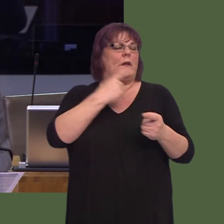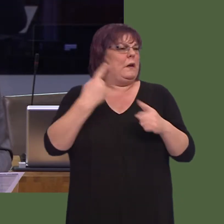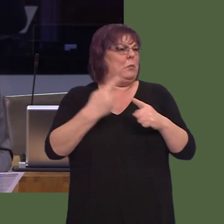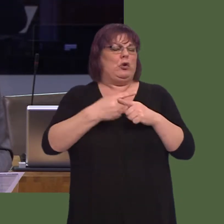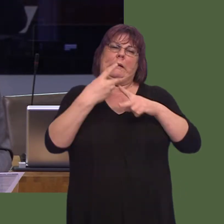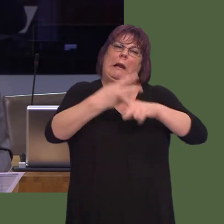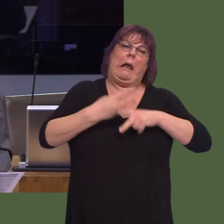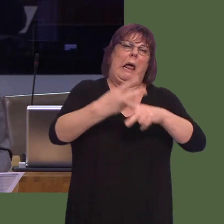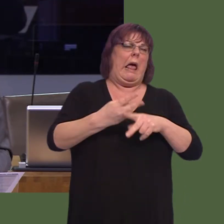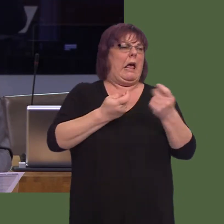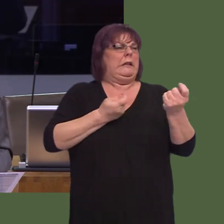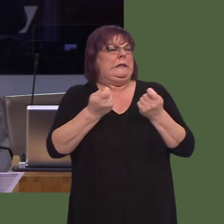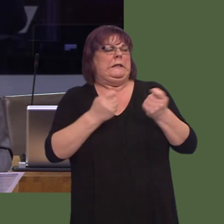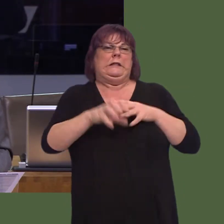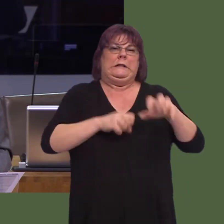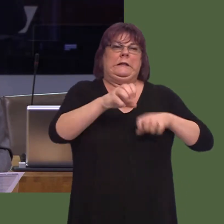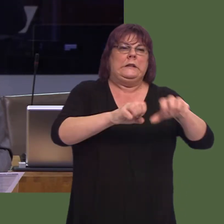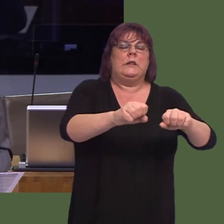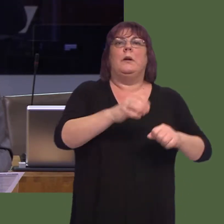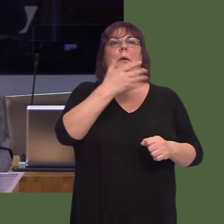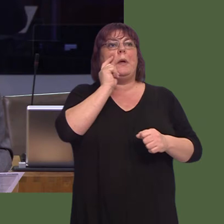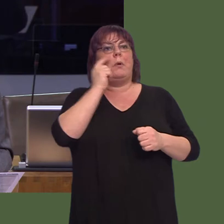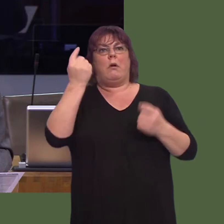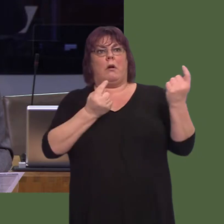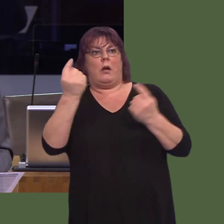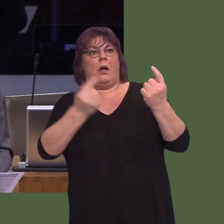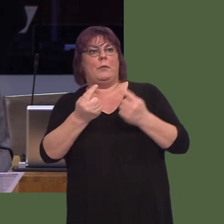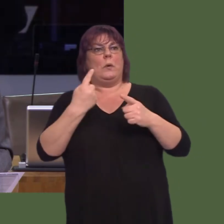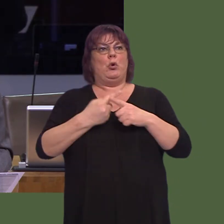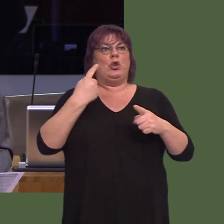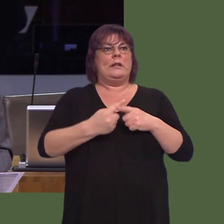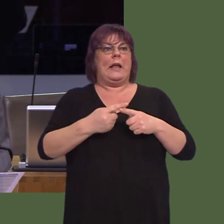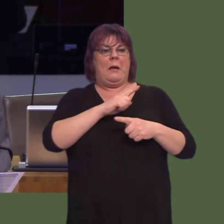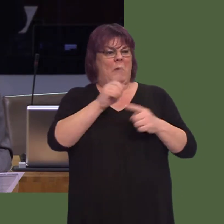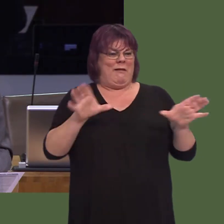[is concerned]. We have patients coming into emergency departments that are already full.'